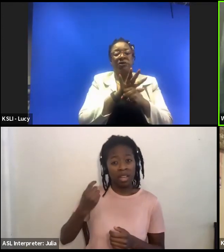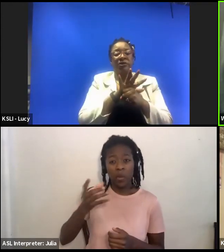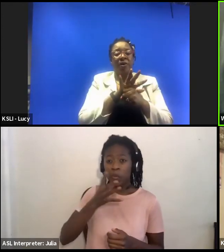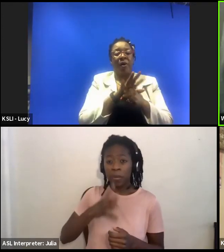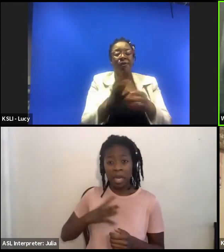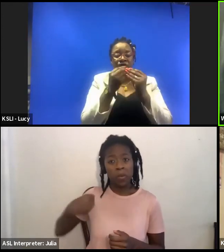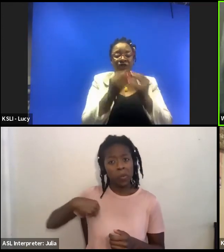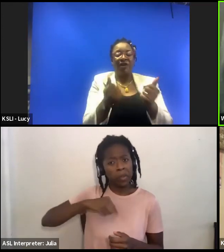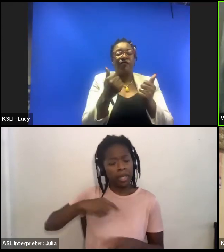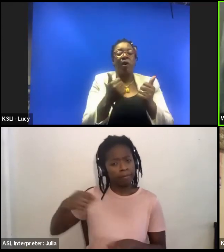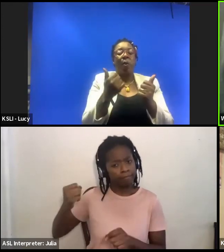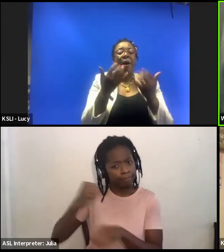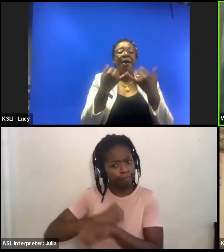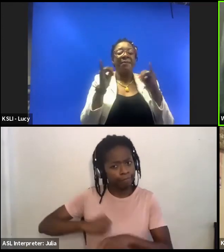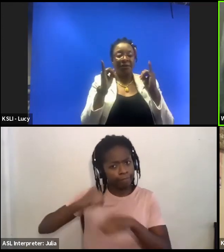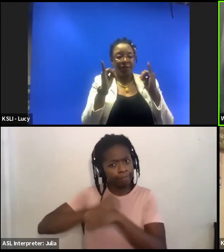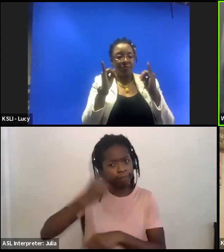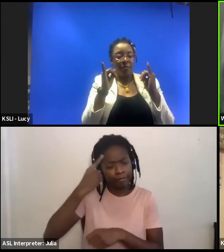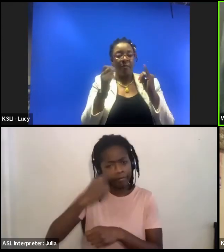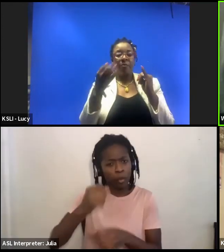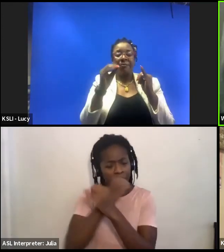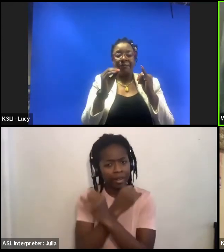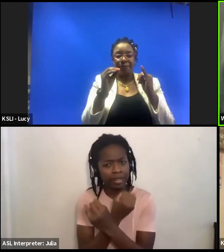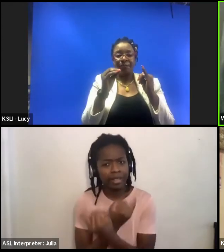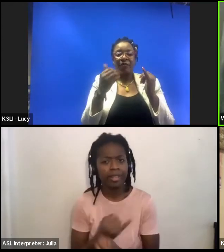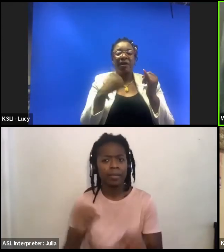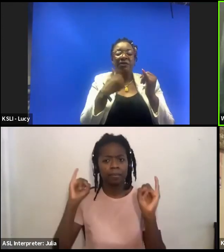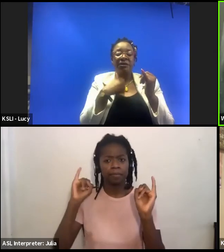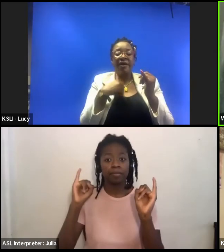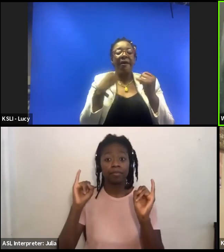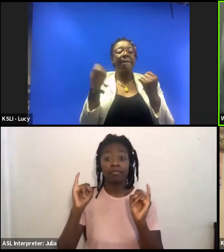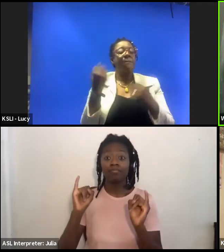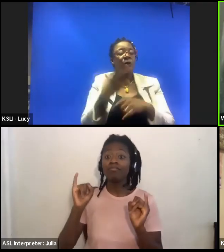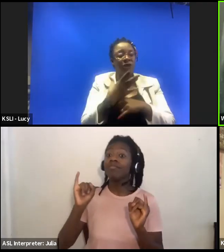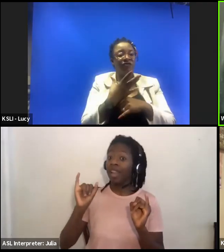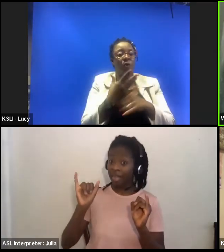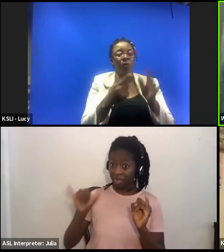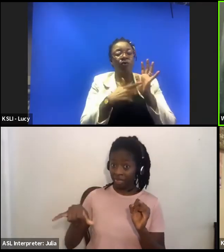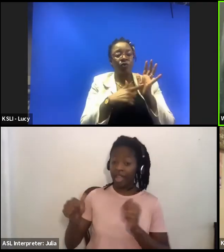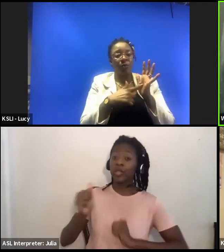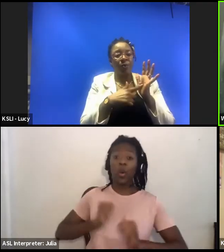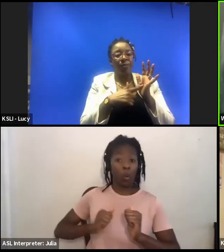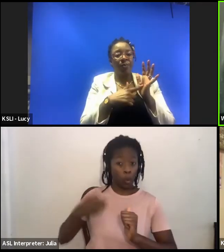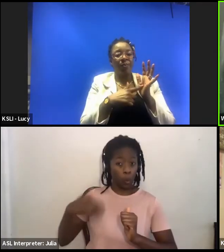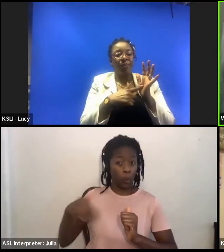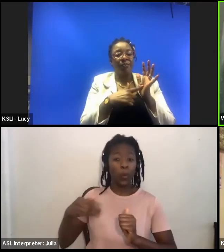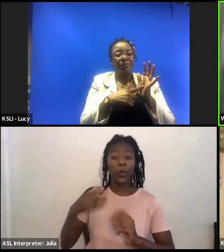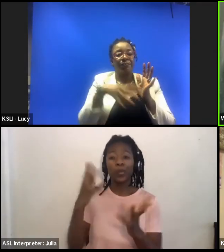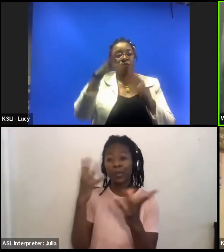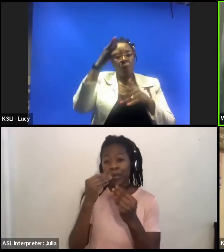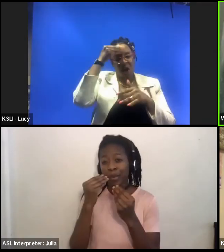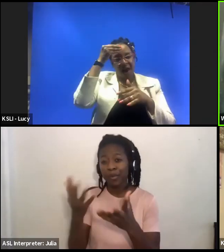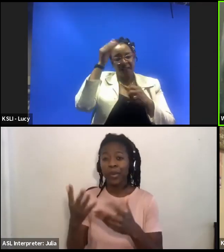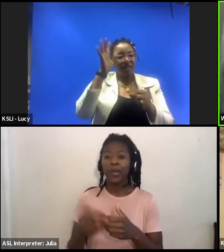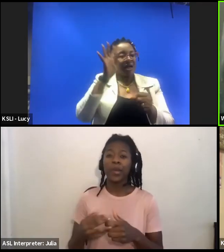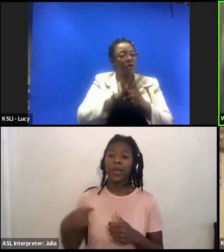And it ended up being a very beautiful show. We learnt a lot, we formed very good relationships.